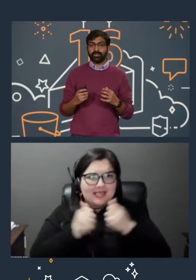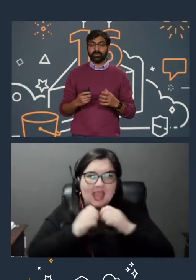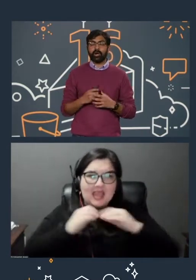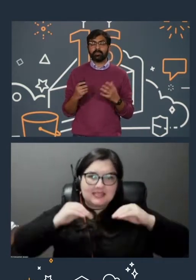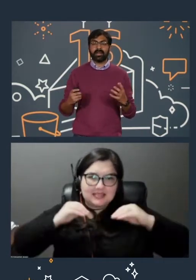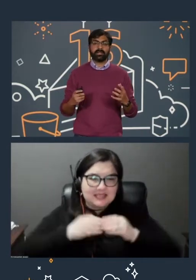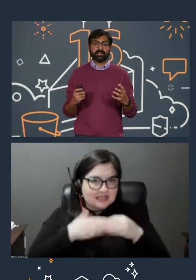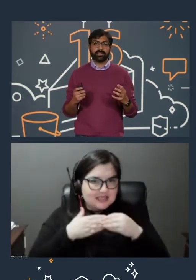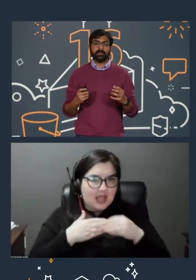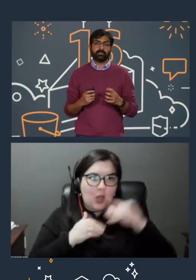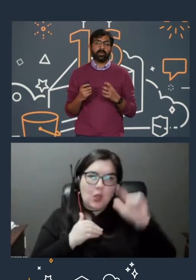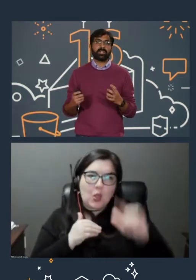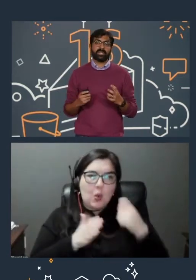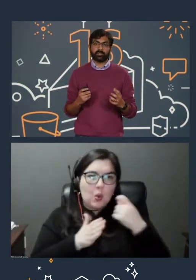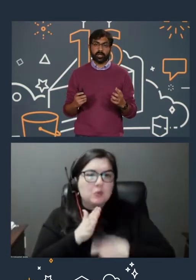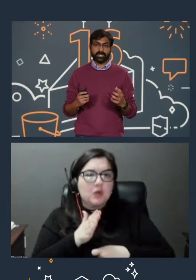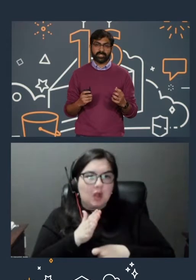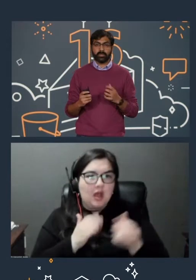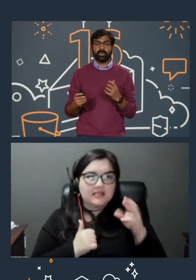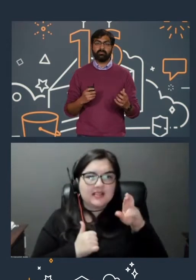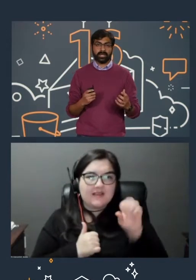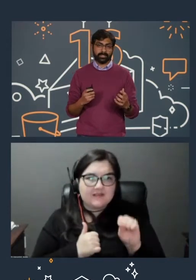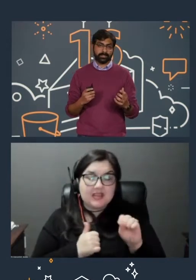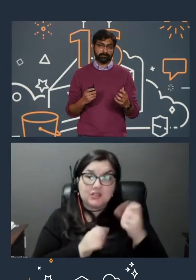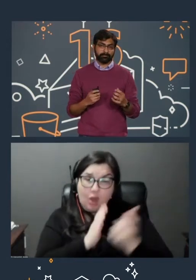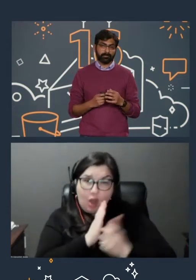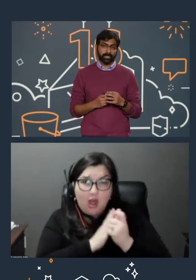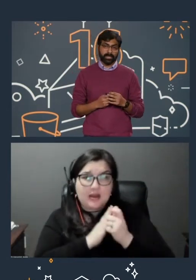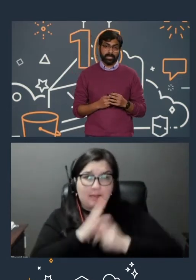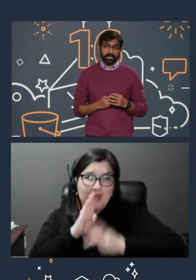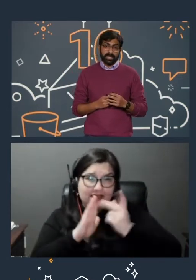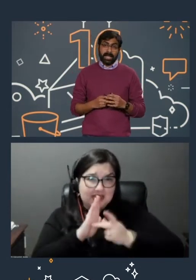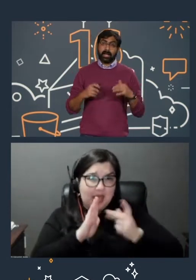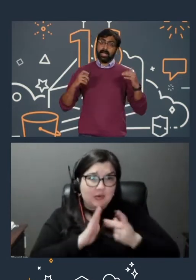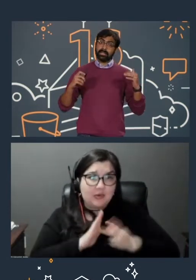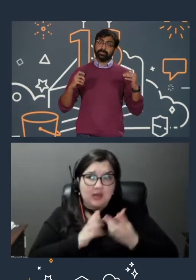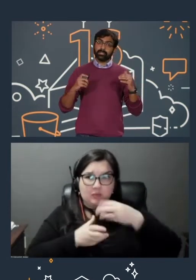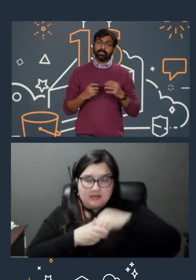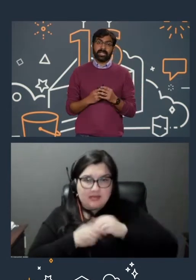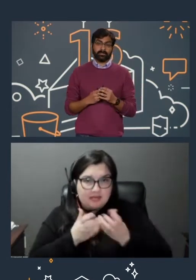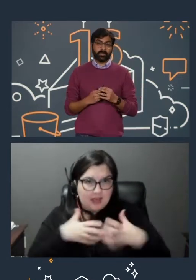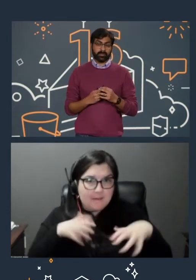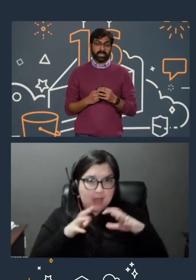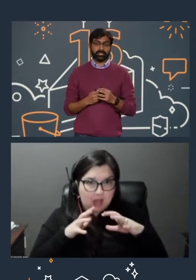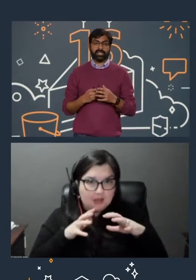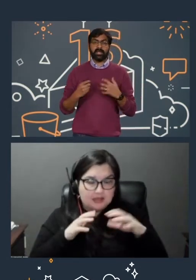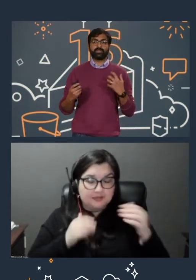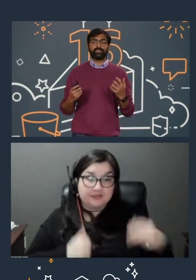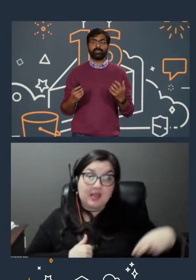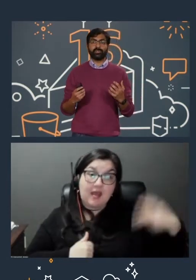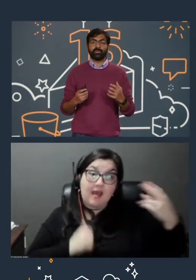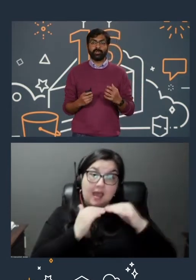that automatically replicates objects between buckets. At a high level, S3 replication enables you